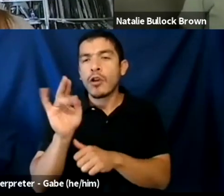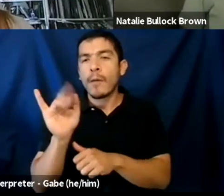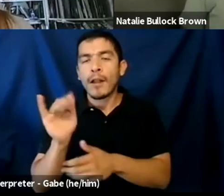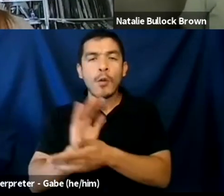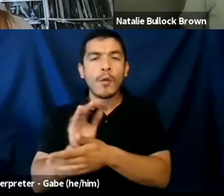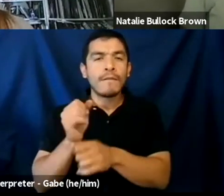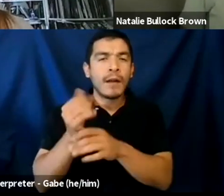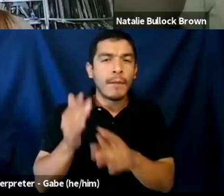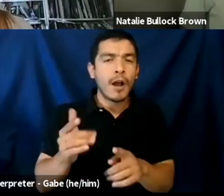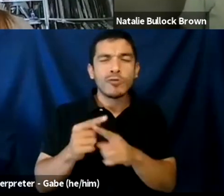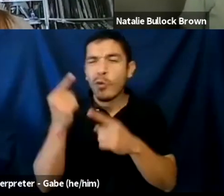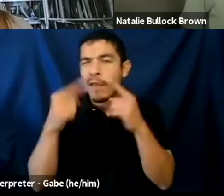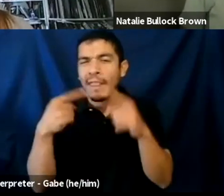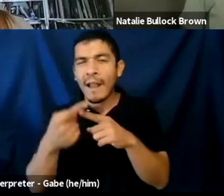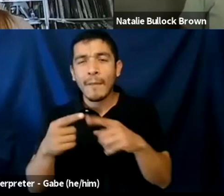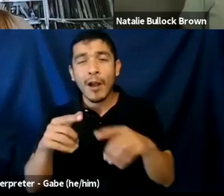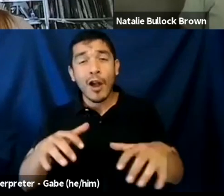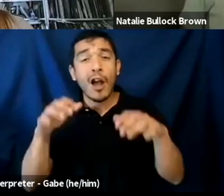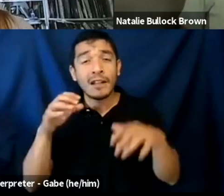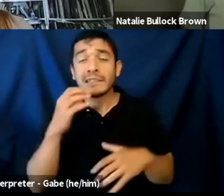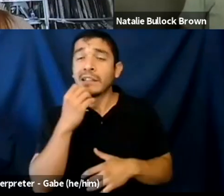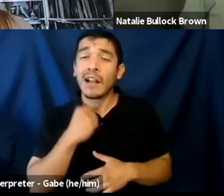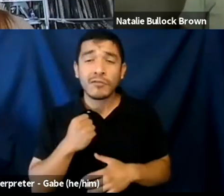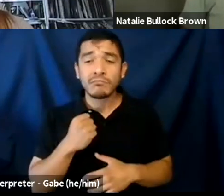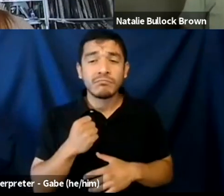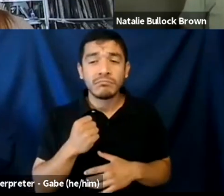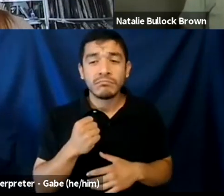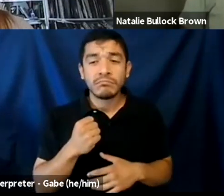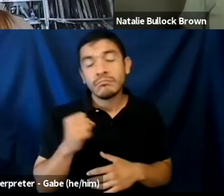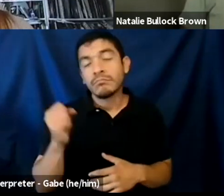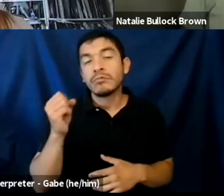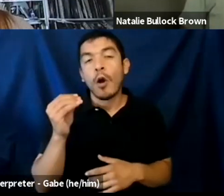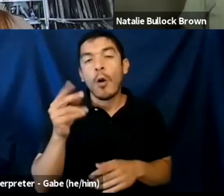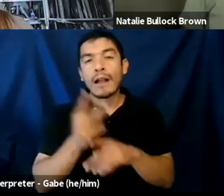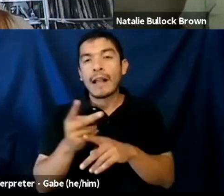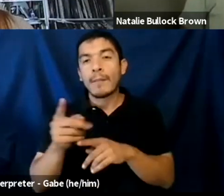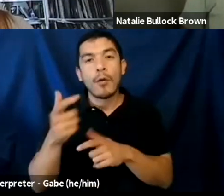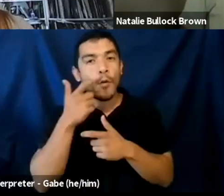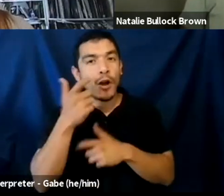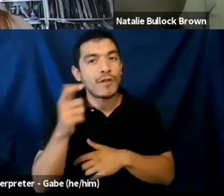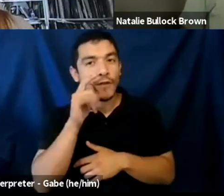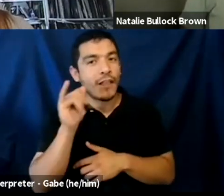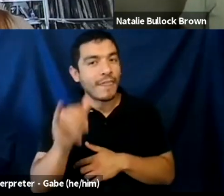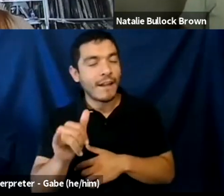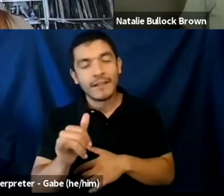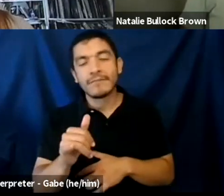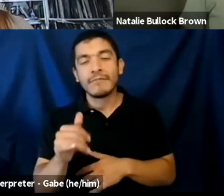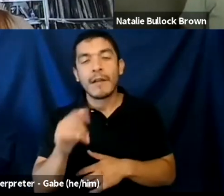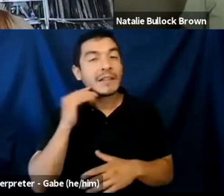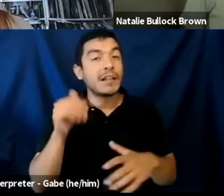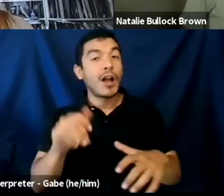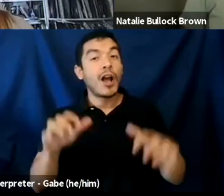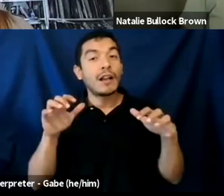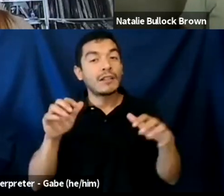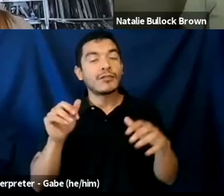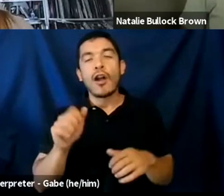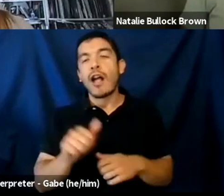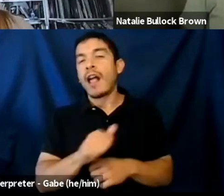to think about audience care. So, keep your eye out for that because audiences are another party